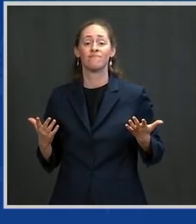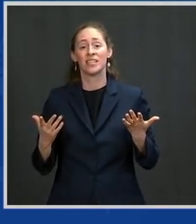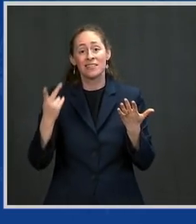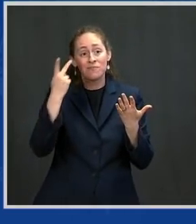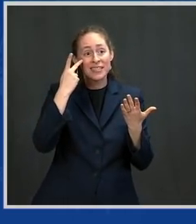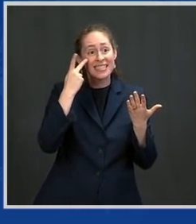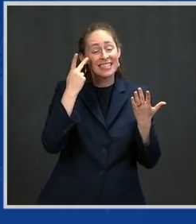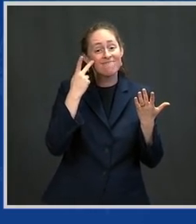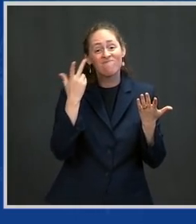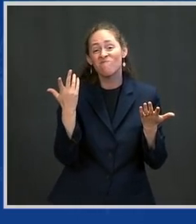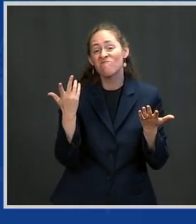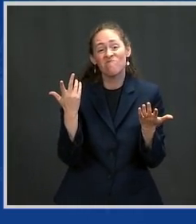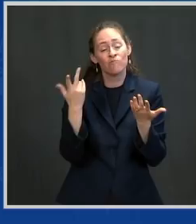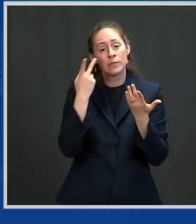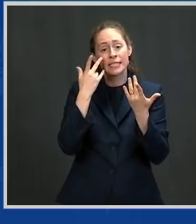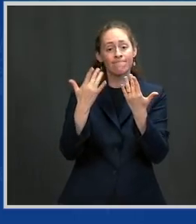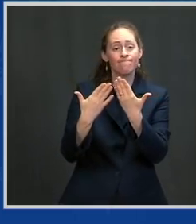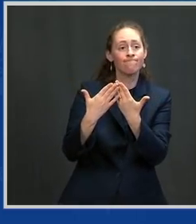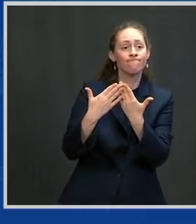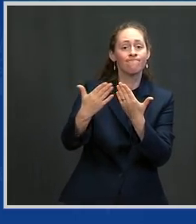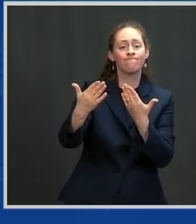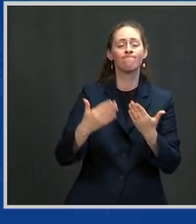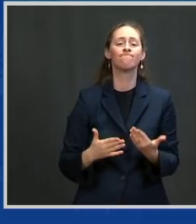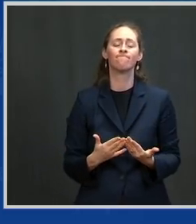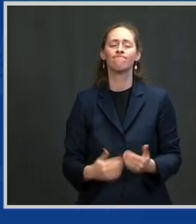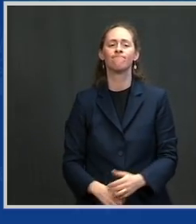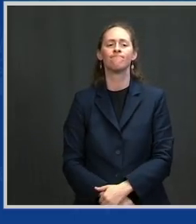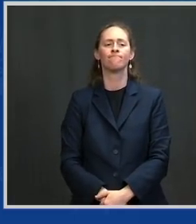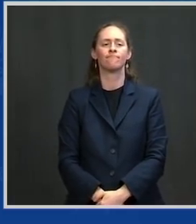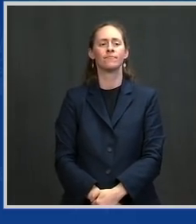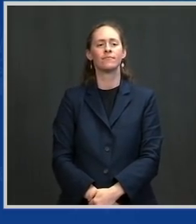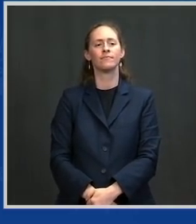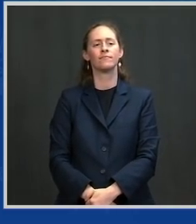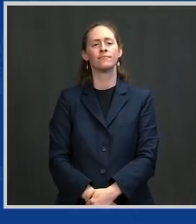I believe that by us standing up